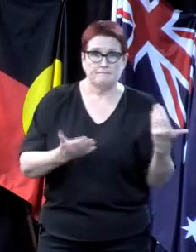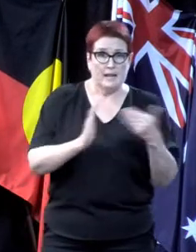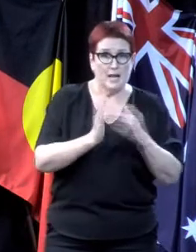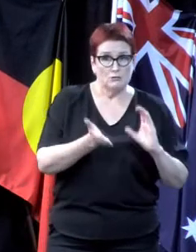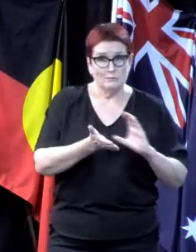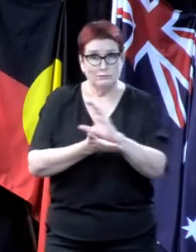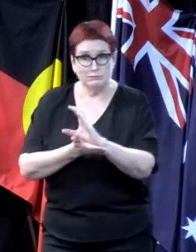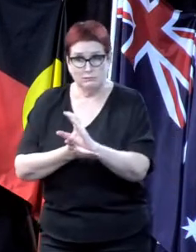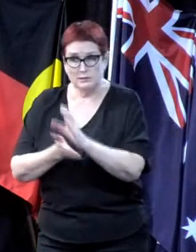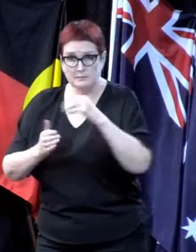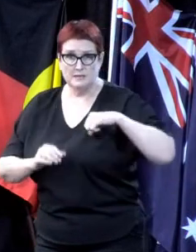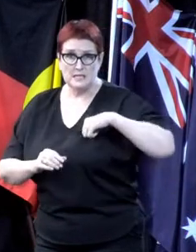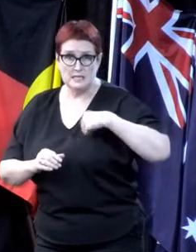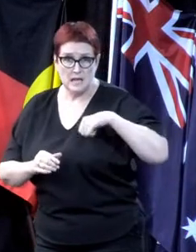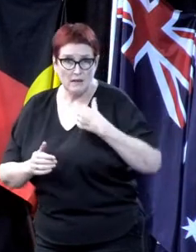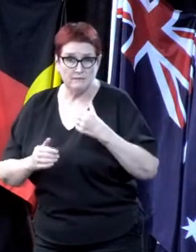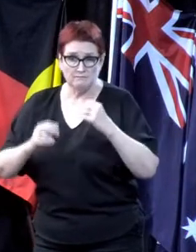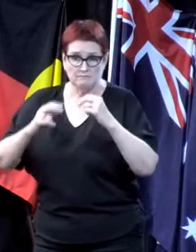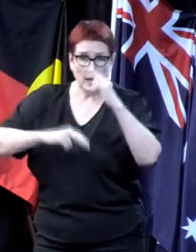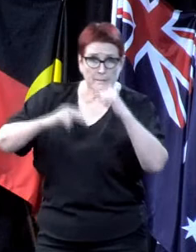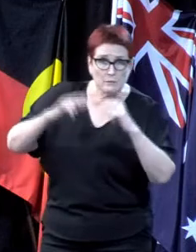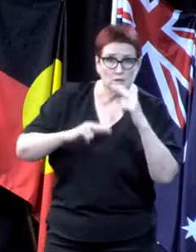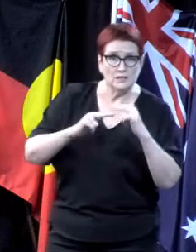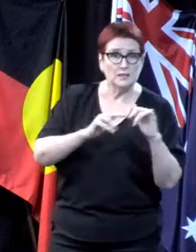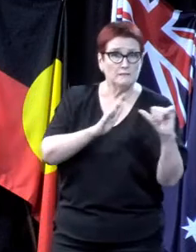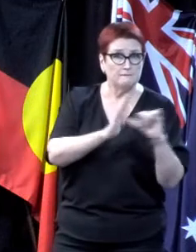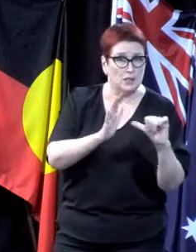to continue to build the confidence and capability of a workforce